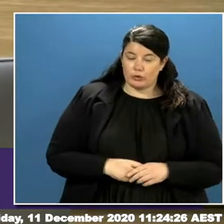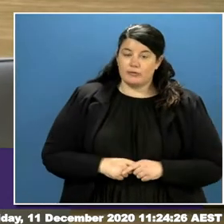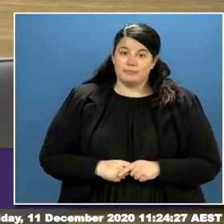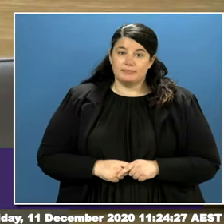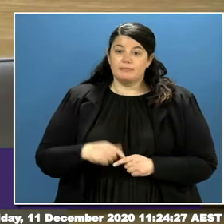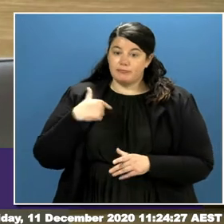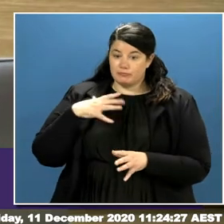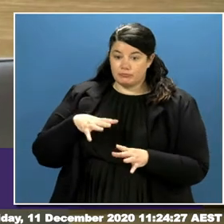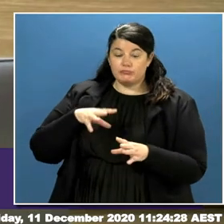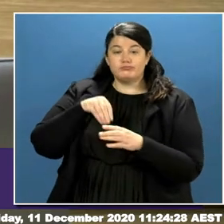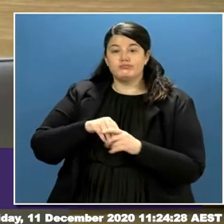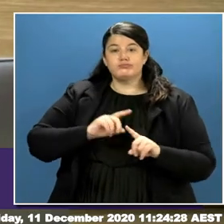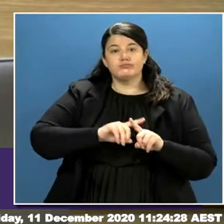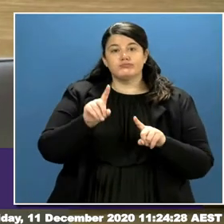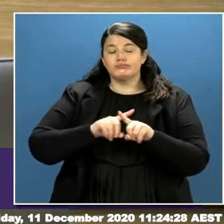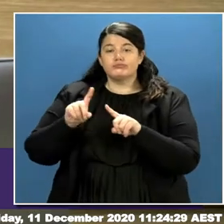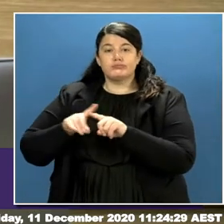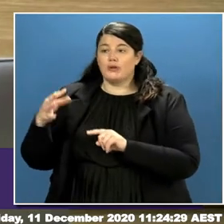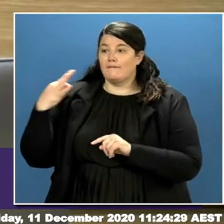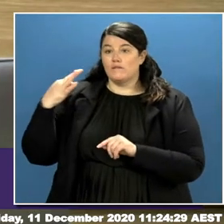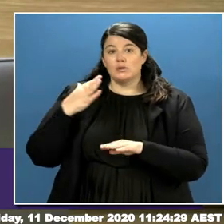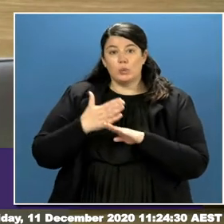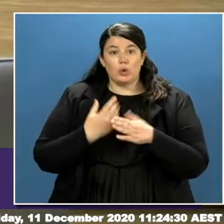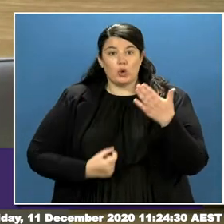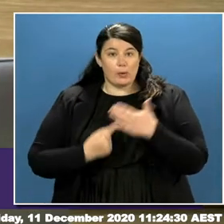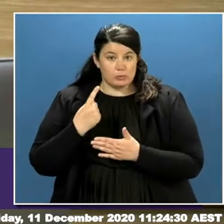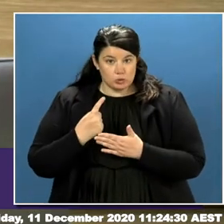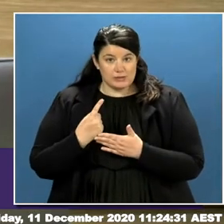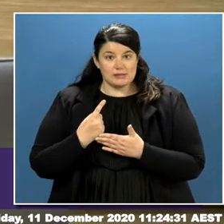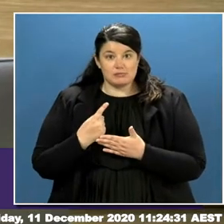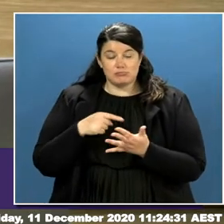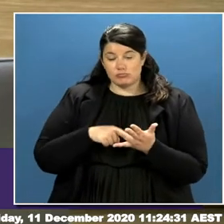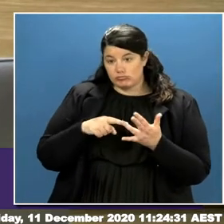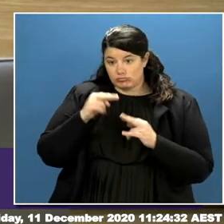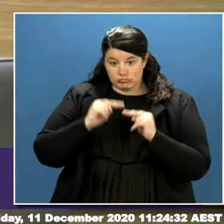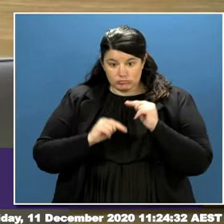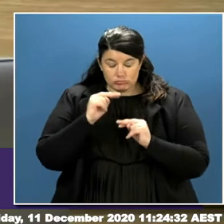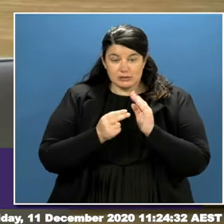I engaged in a number of volunteer work opportunities to develop skills within